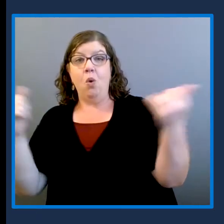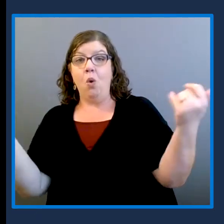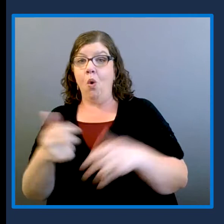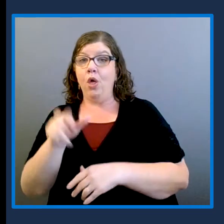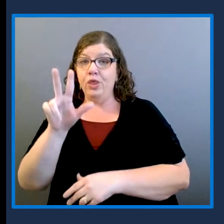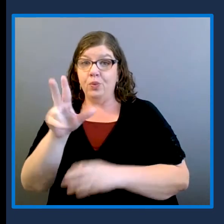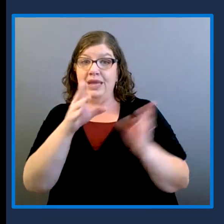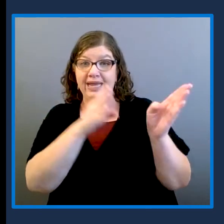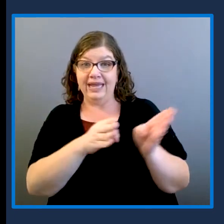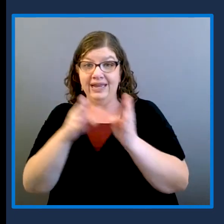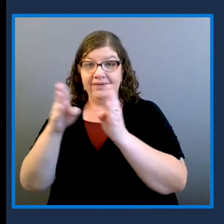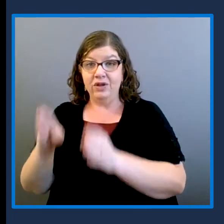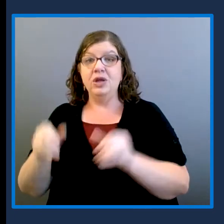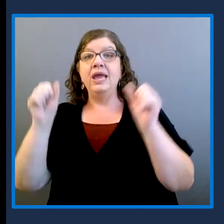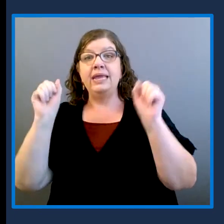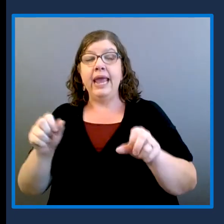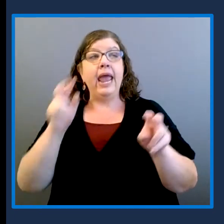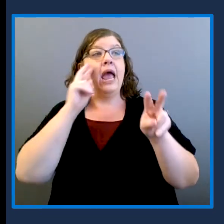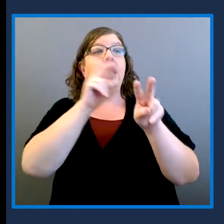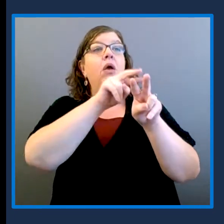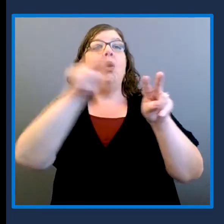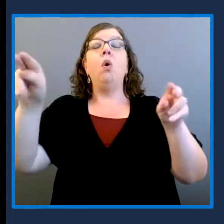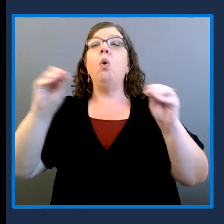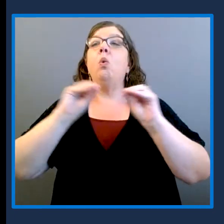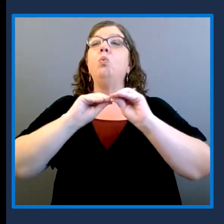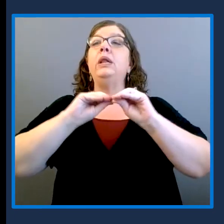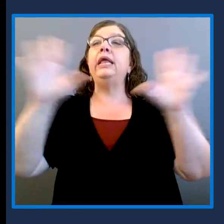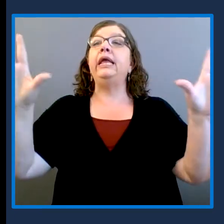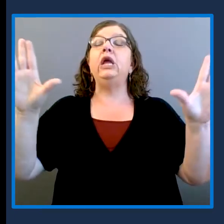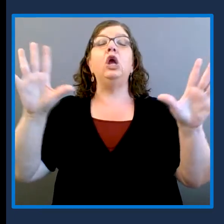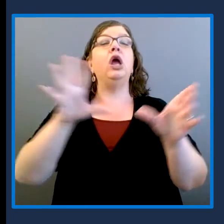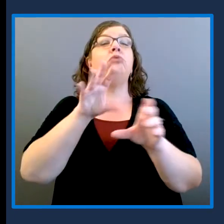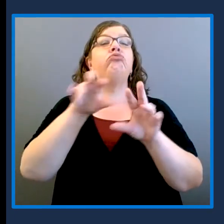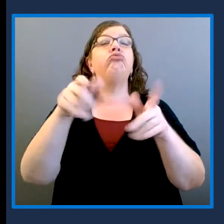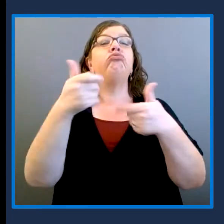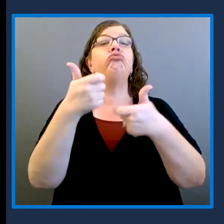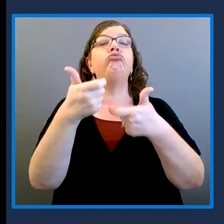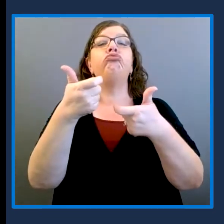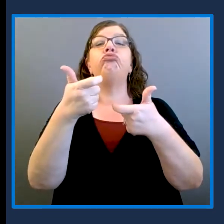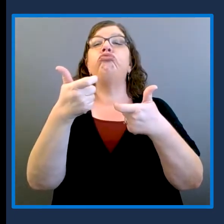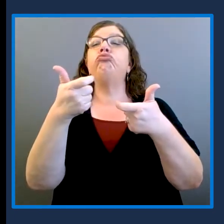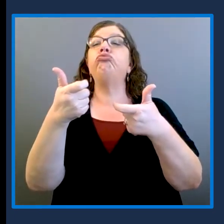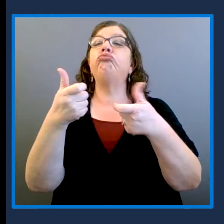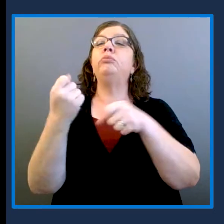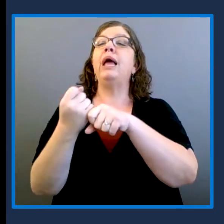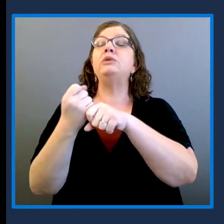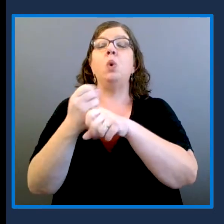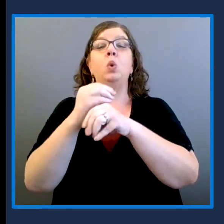see that all three individuals can equally see and engage in the baseball game without supports